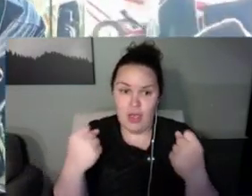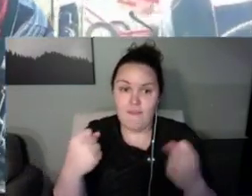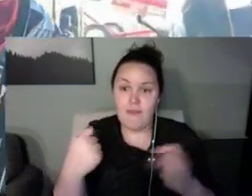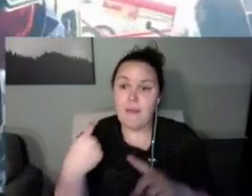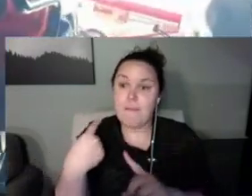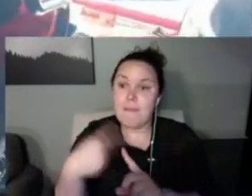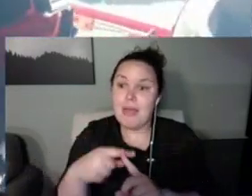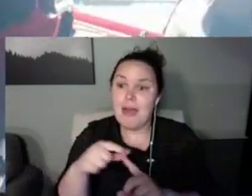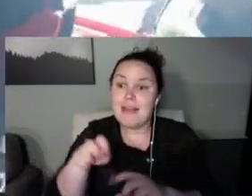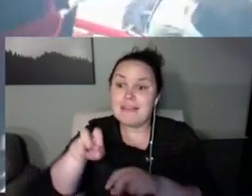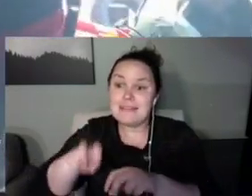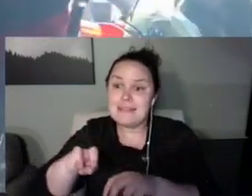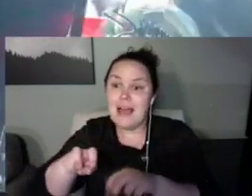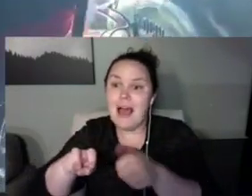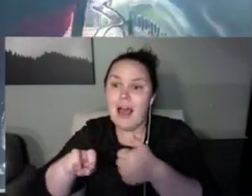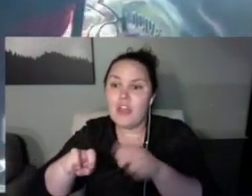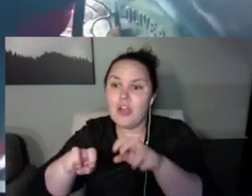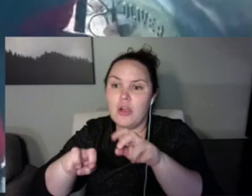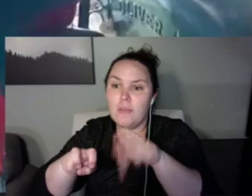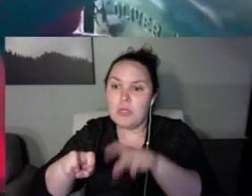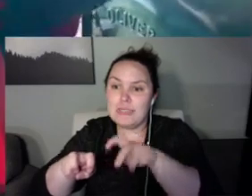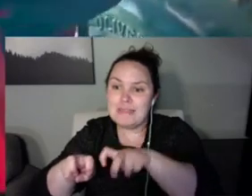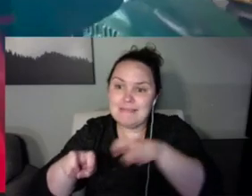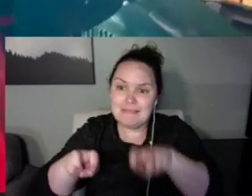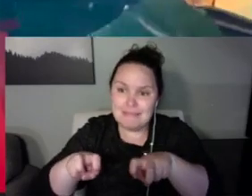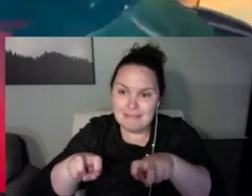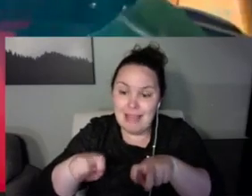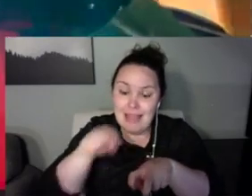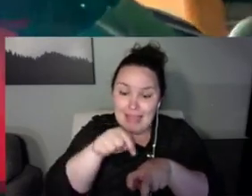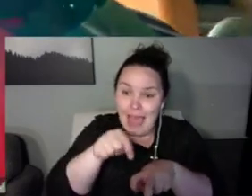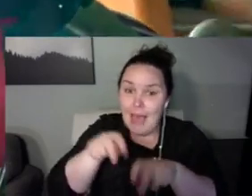and drive and for somebody to sit on my left-hand side here.